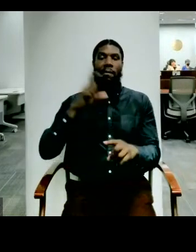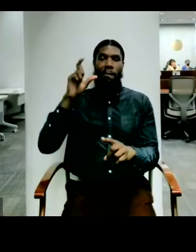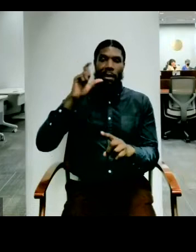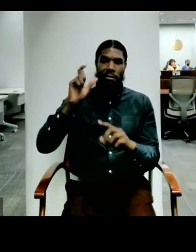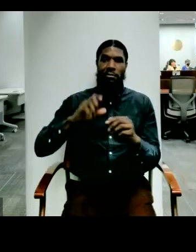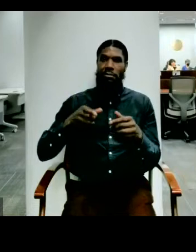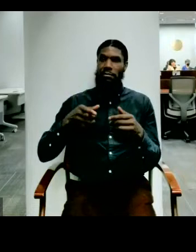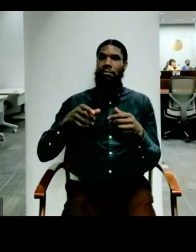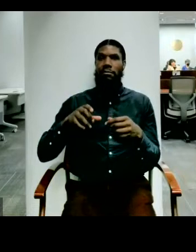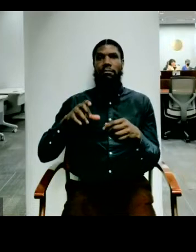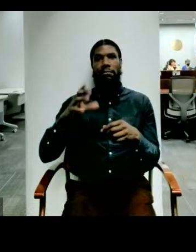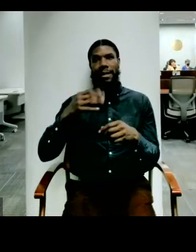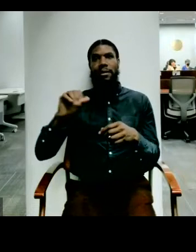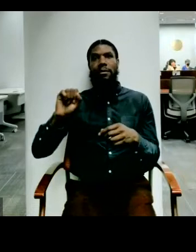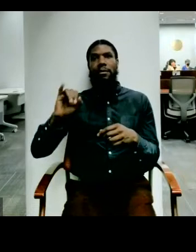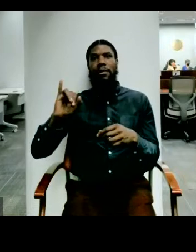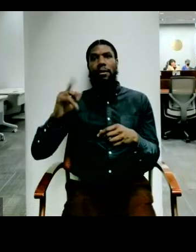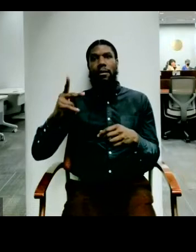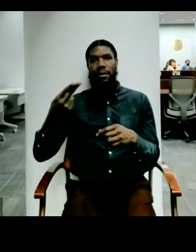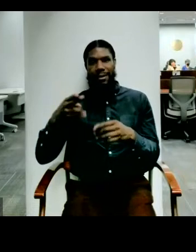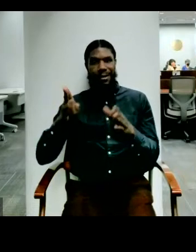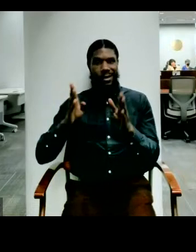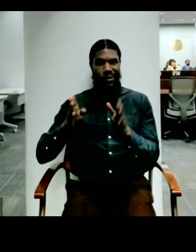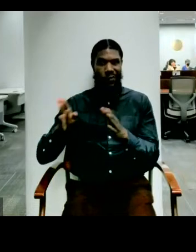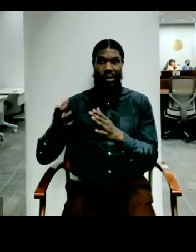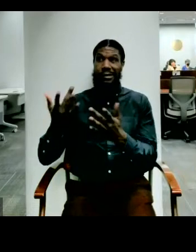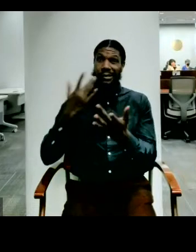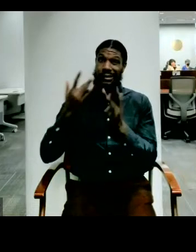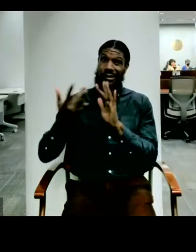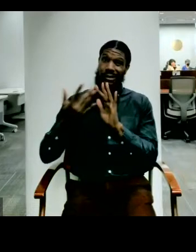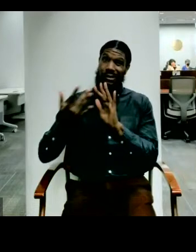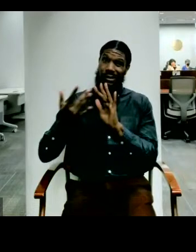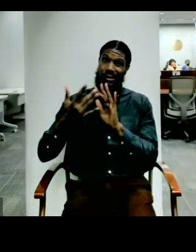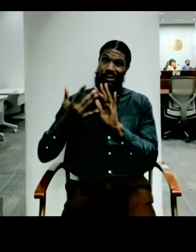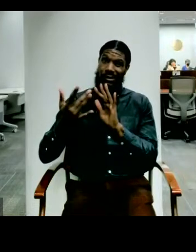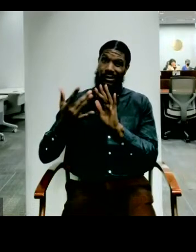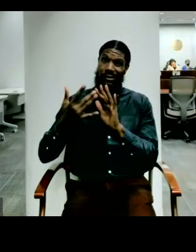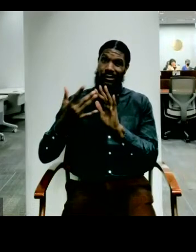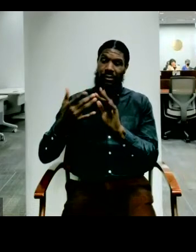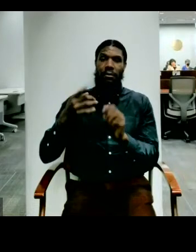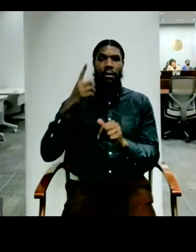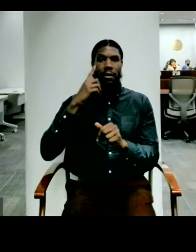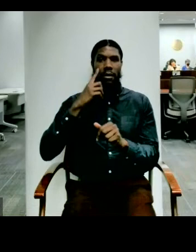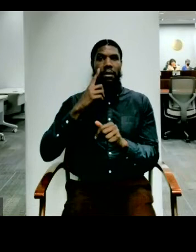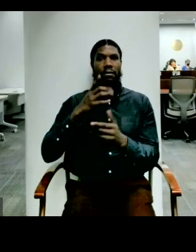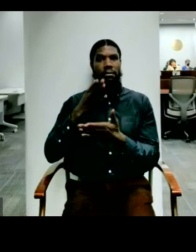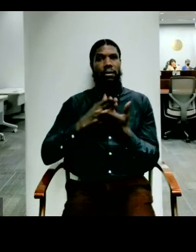cede individuals. I do think it is related to beard accommodations that I mentioned.